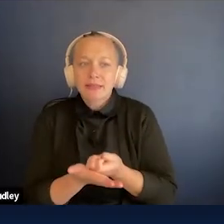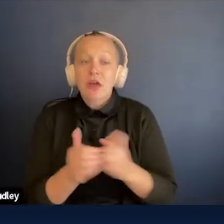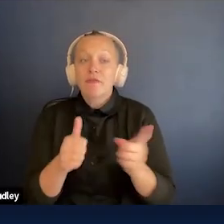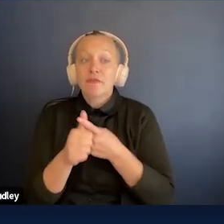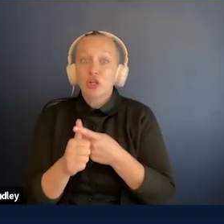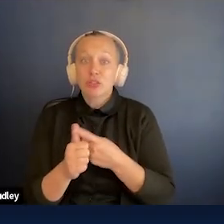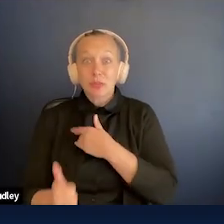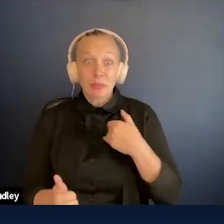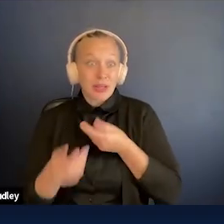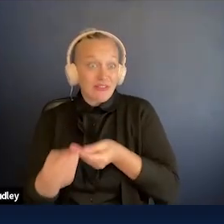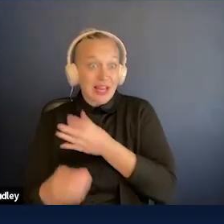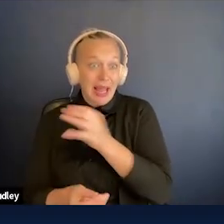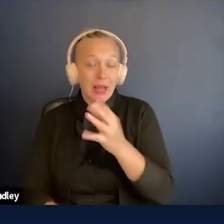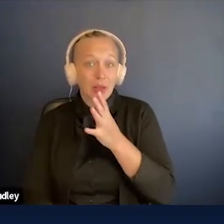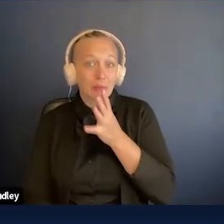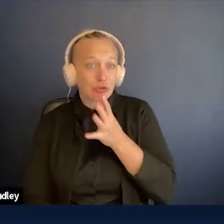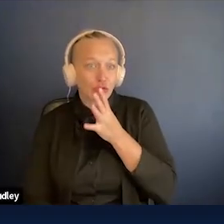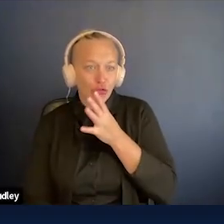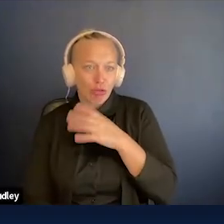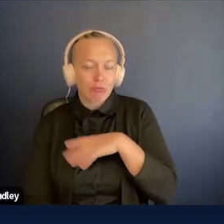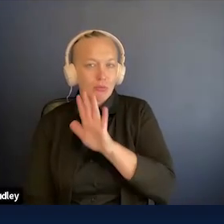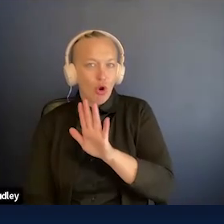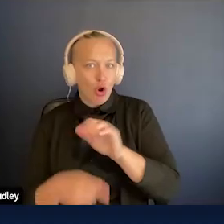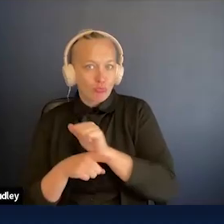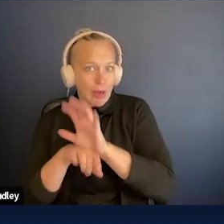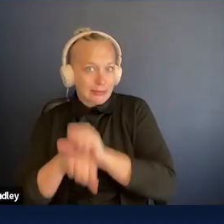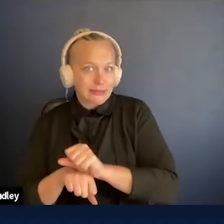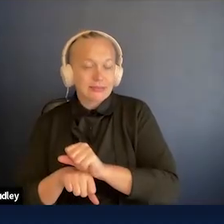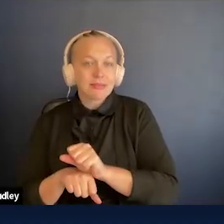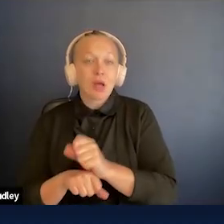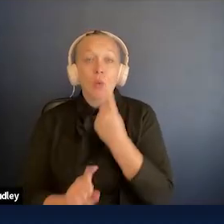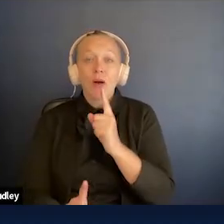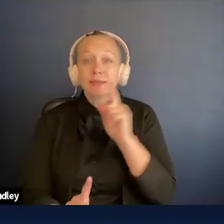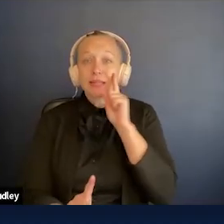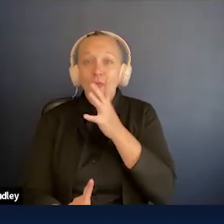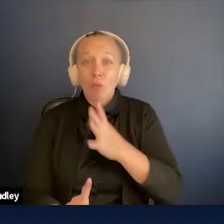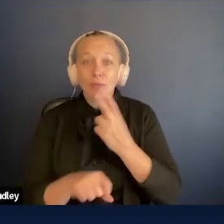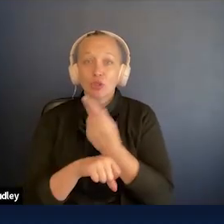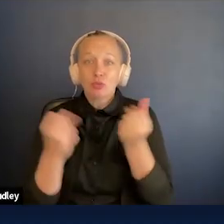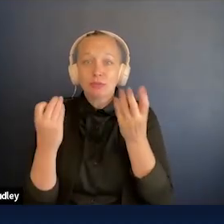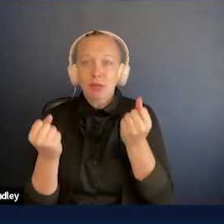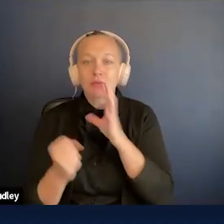And this article talked about how Deaf women use an ASL, so resilience in breastfeeding, supported by Deaf community networks.